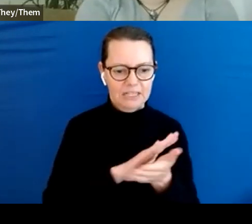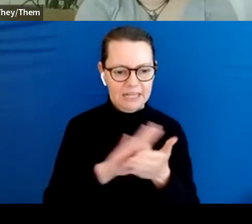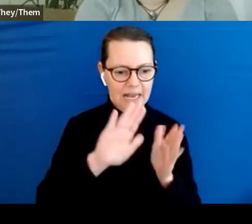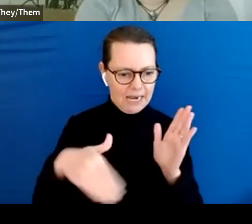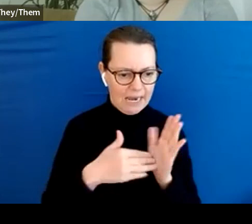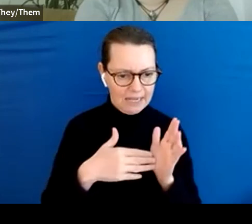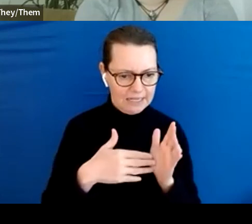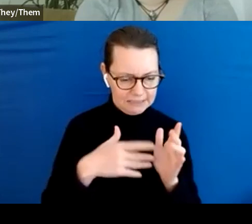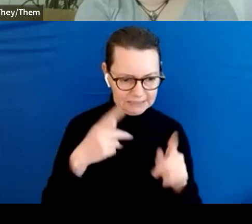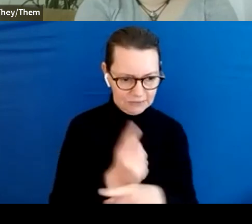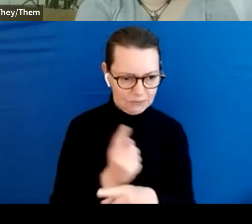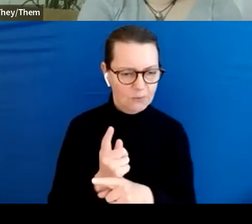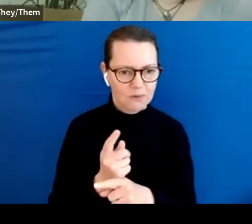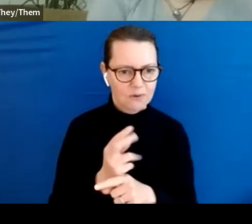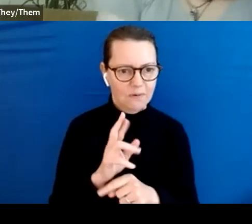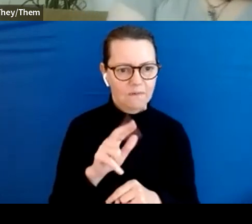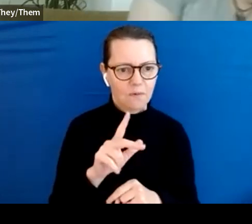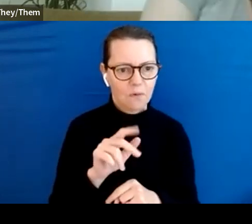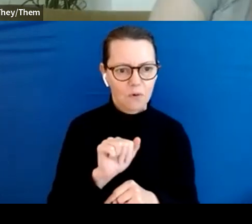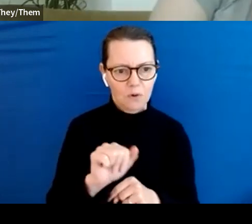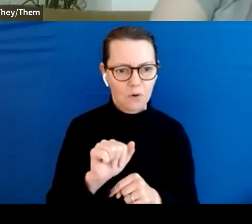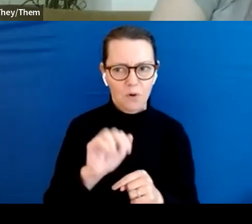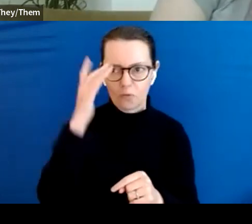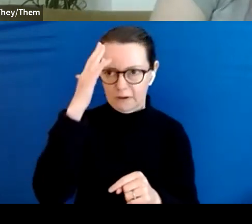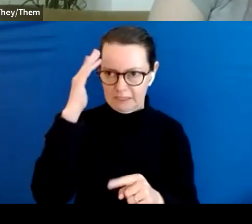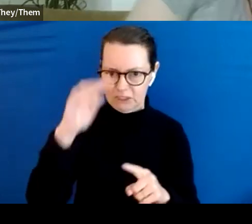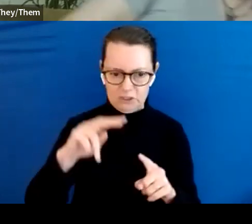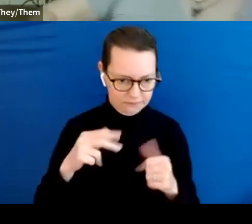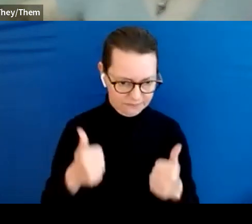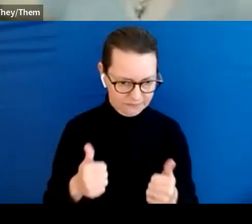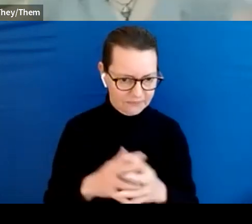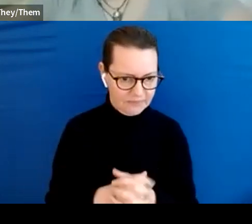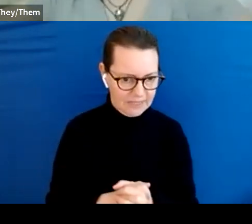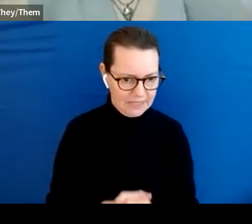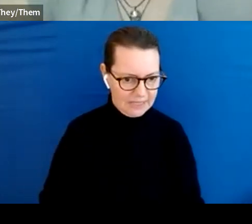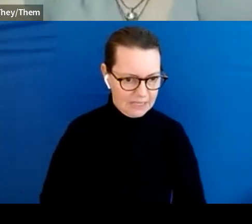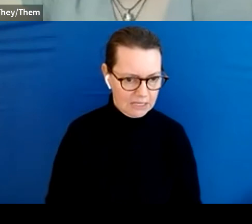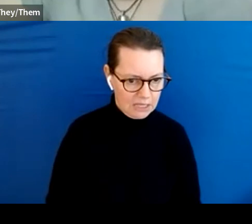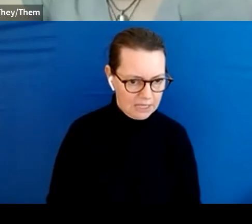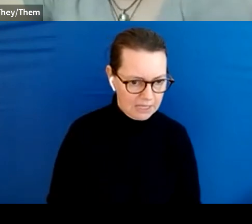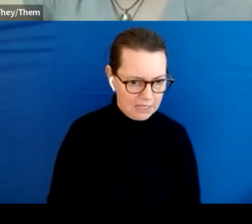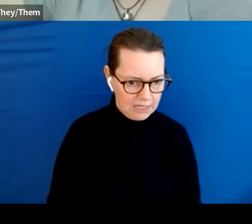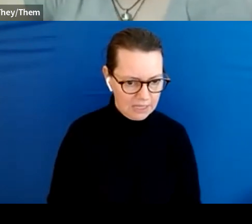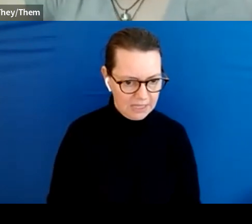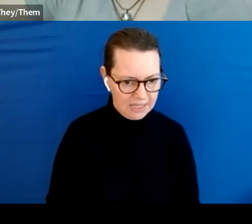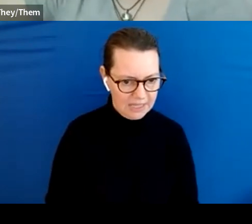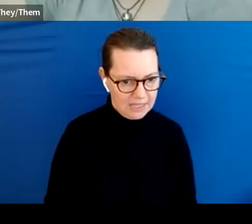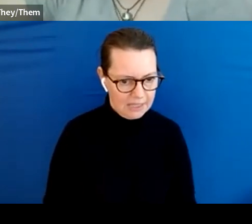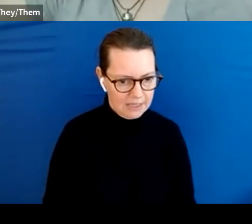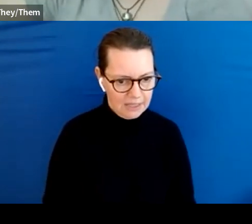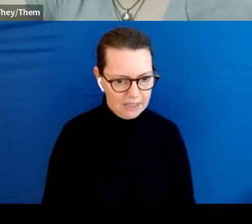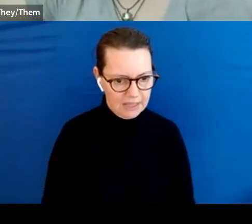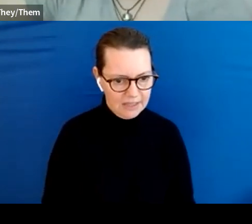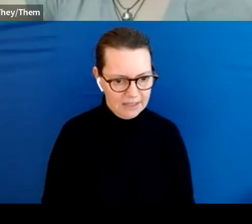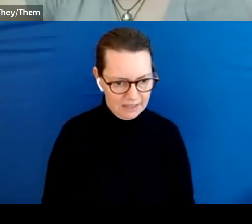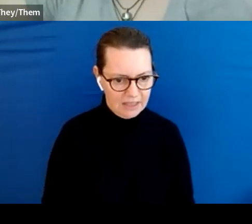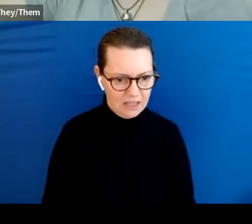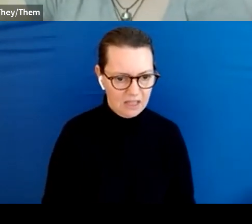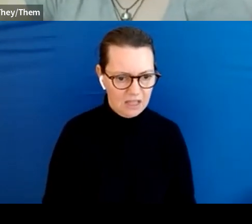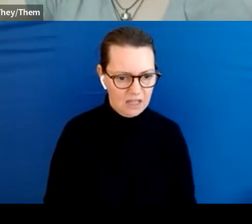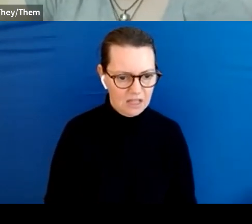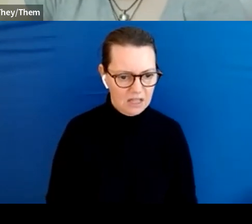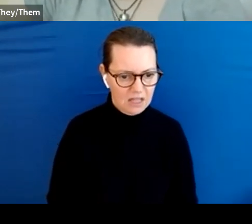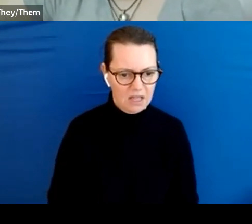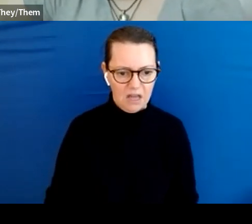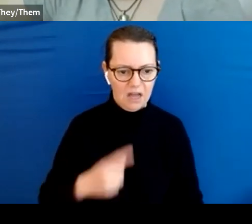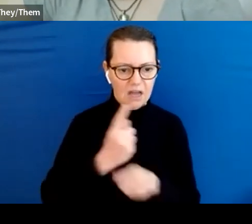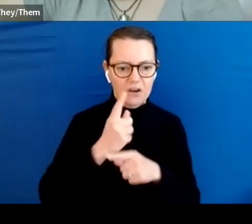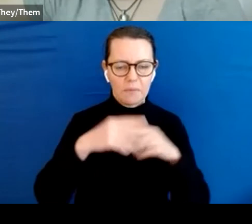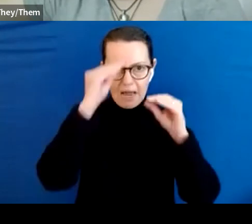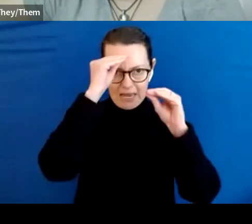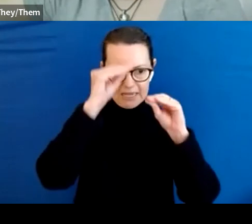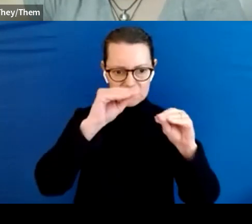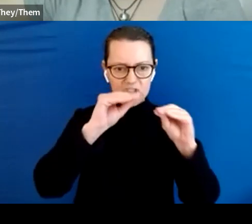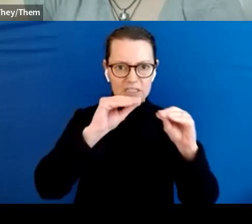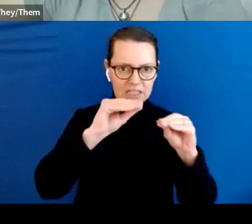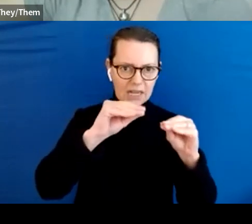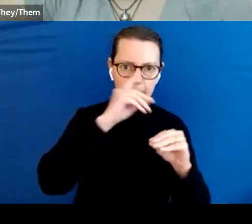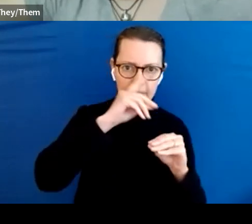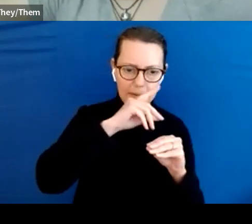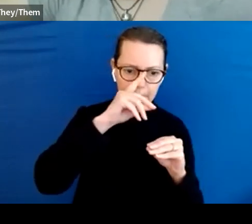I'm actually going to give you the last word on your follow reflection awesome I might I might kind of end on. This is not only directly towards educators, educators are also watching this and we've had enough.